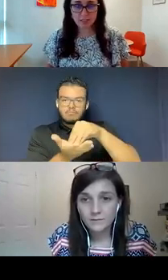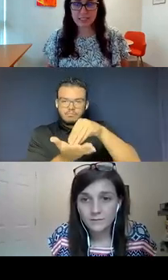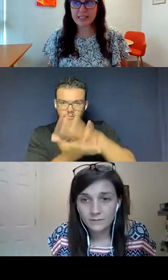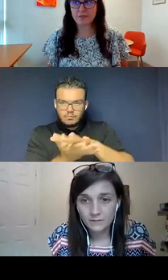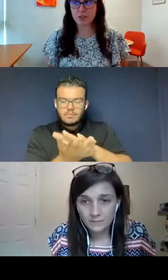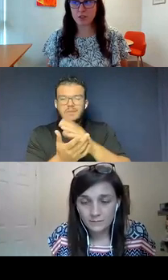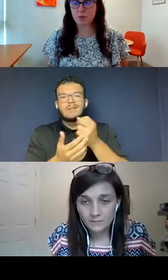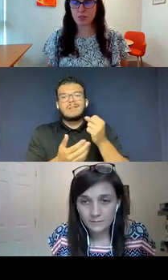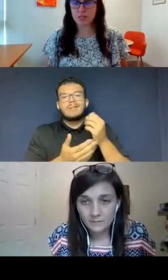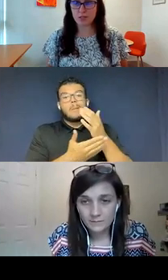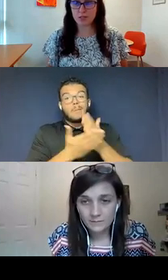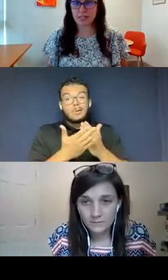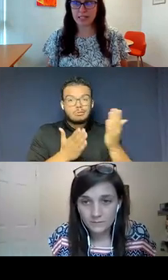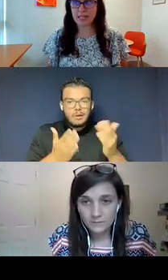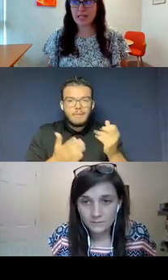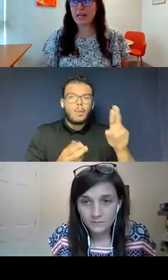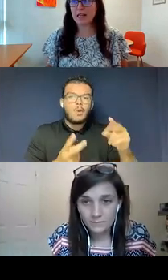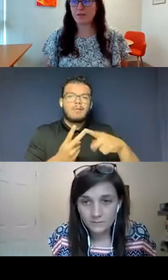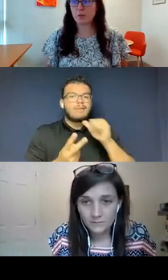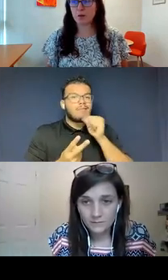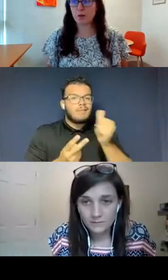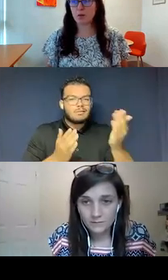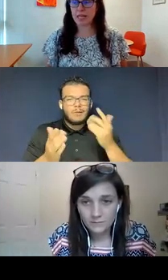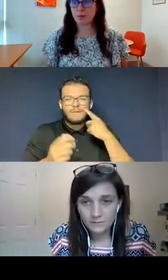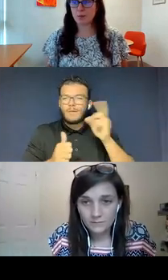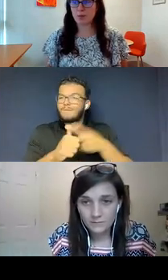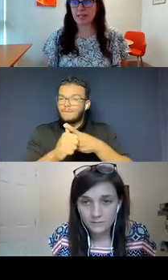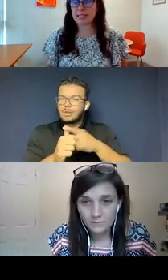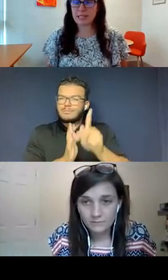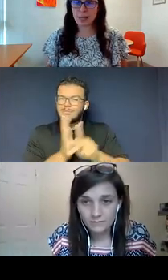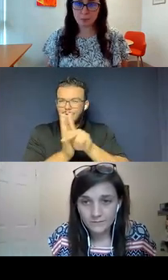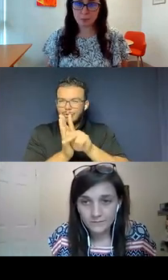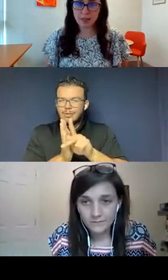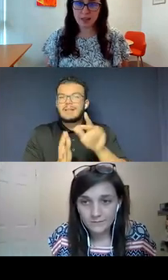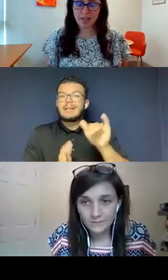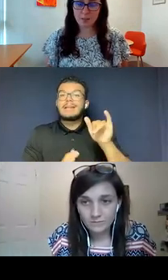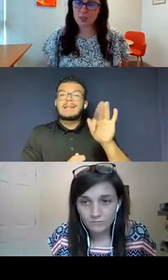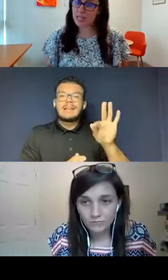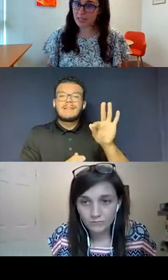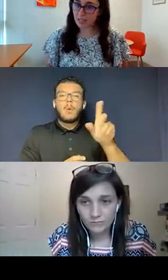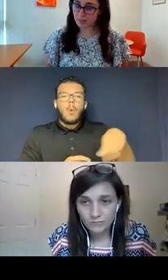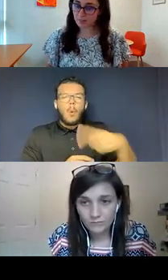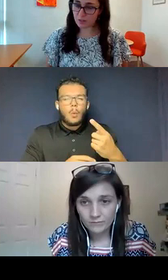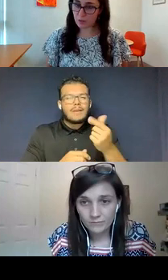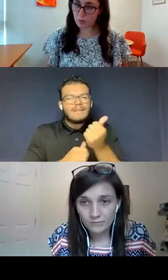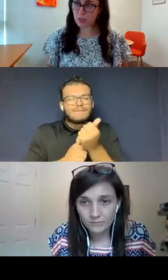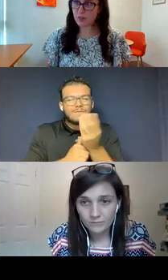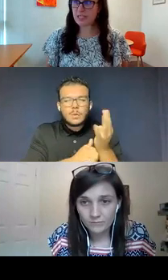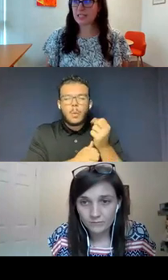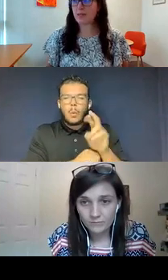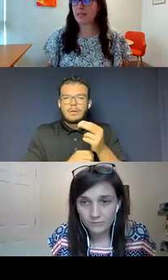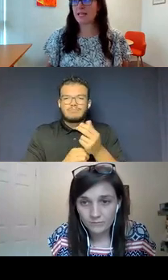served in that first reporting period if you were only able to provide some or none of those services.